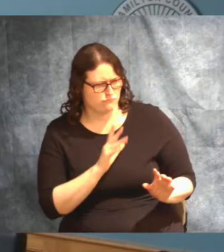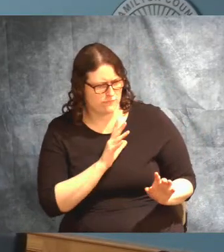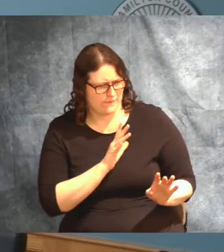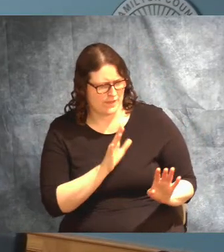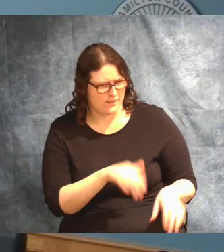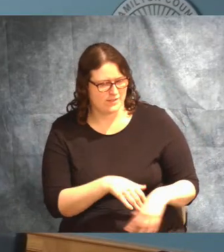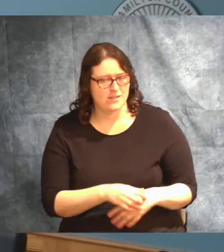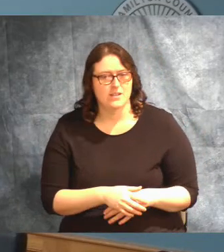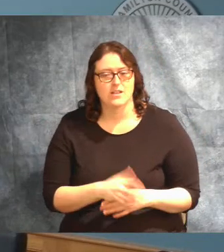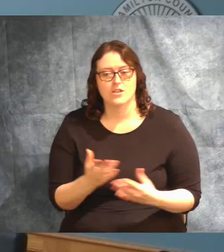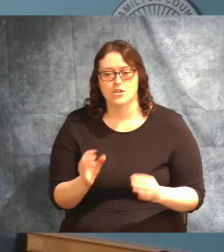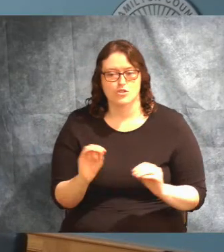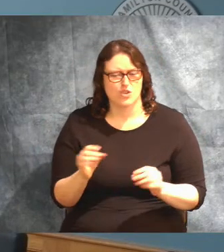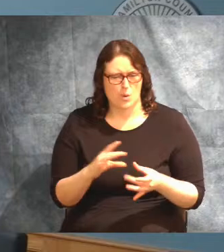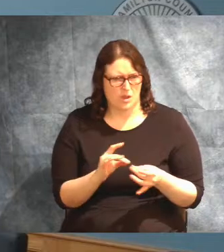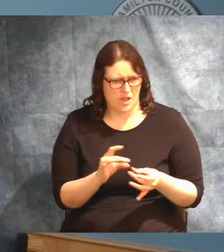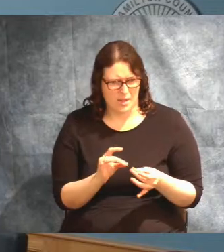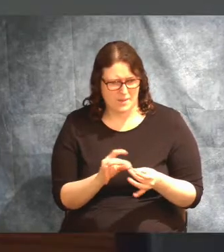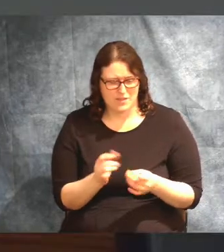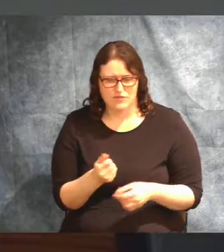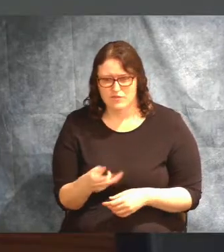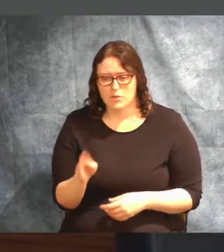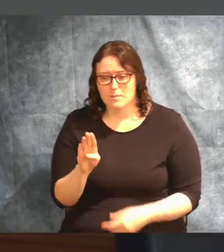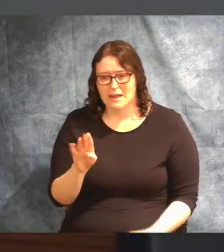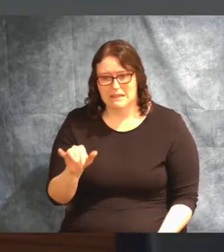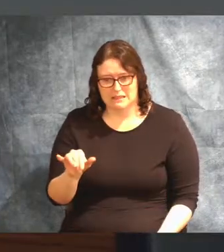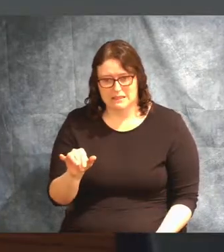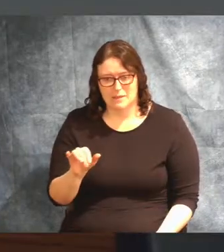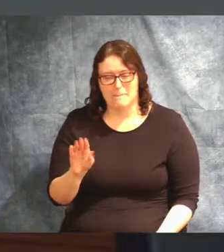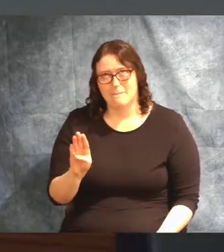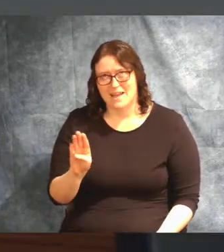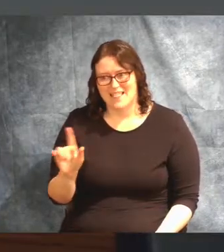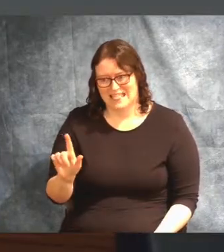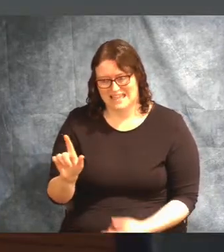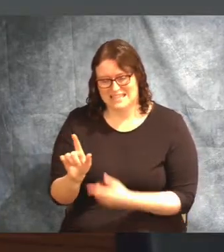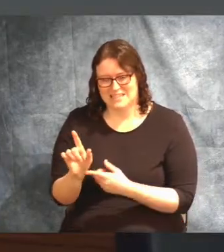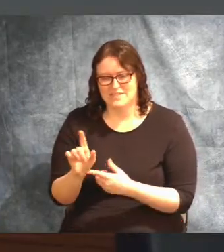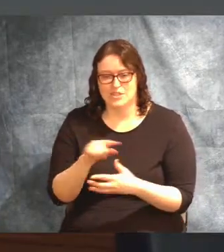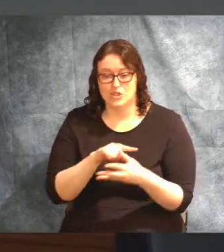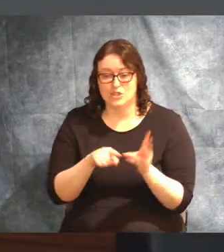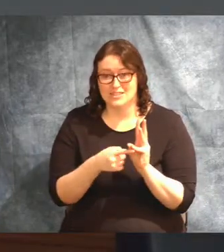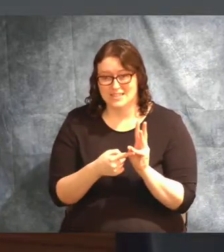Commissioners, no comments, just some bile leaves today. you've got six bile leaves in your packet.